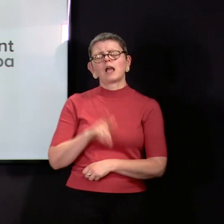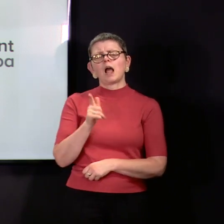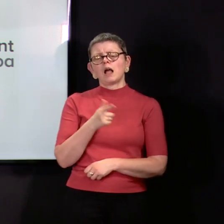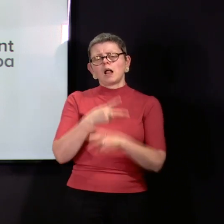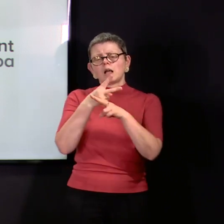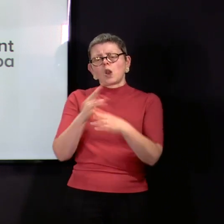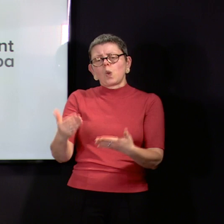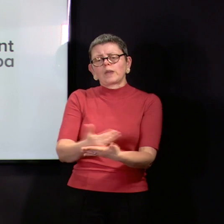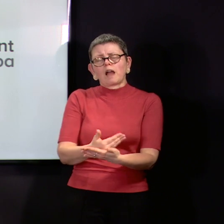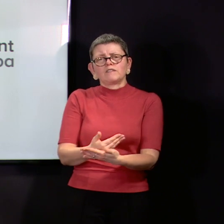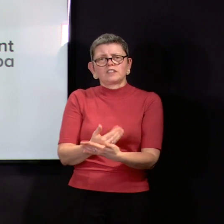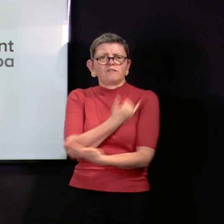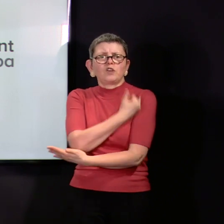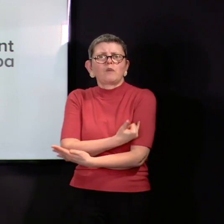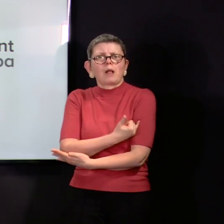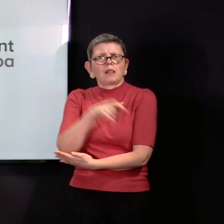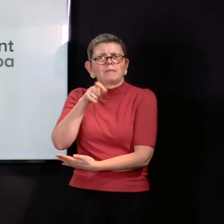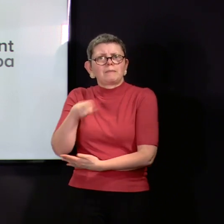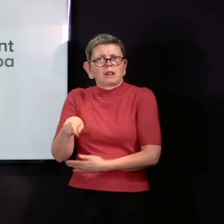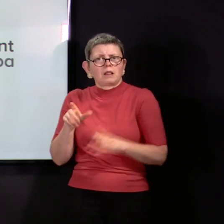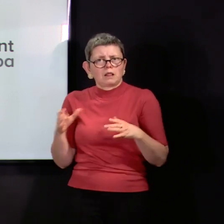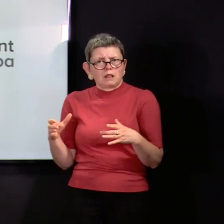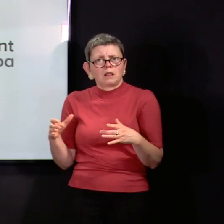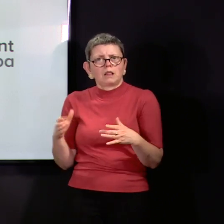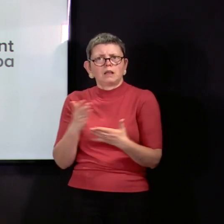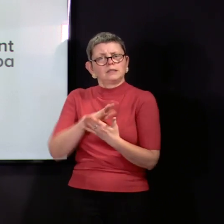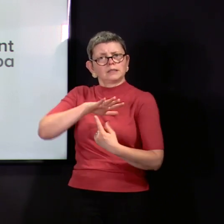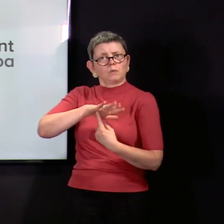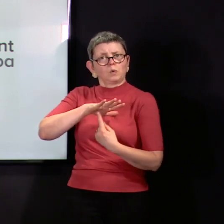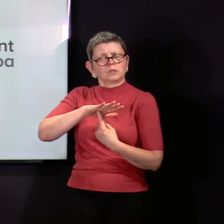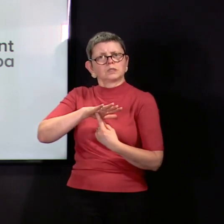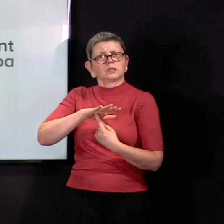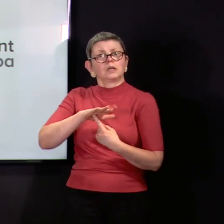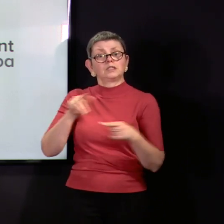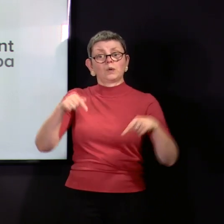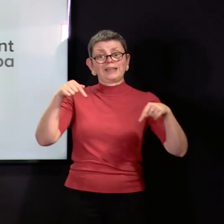to do in Scotland is balance individual freedoms, of course, but also with a group of shielded